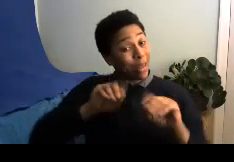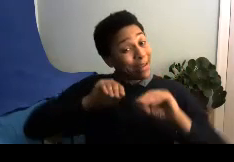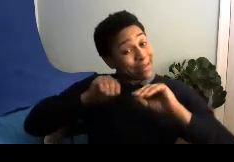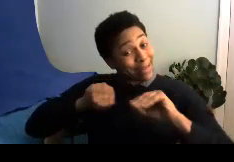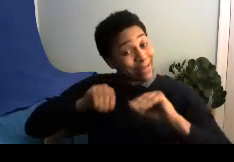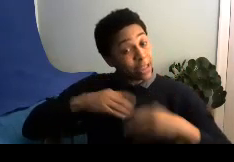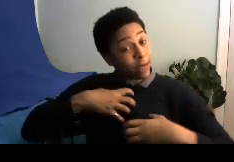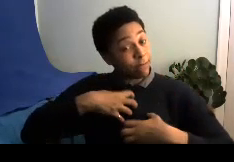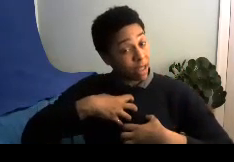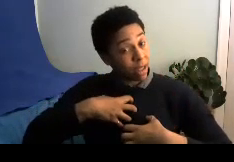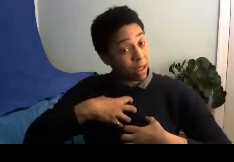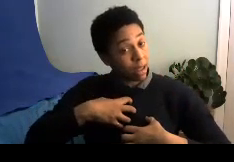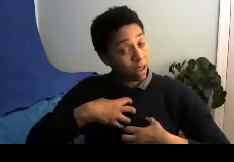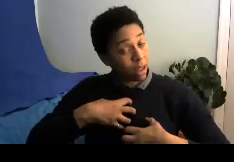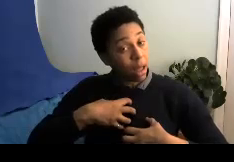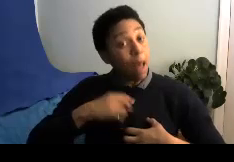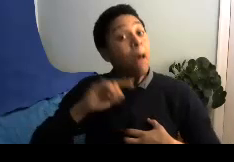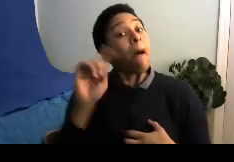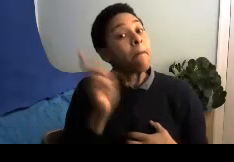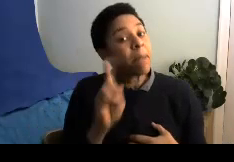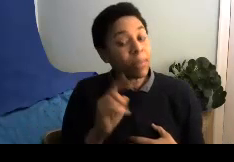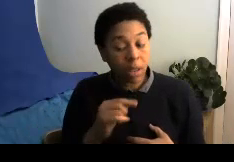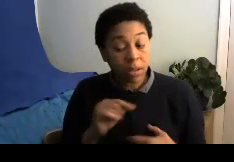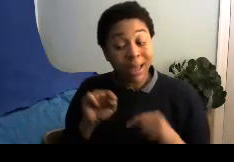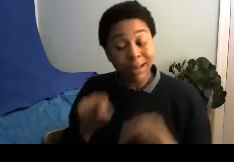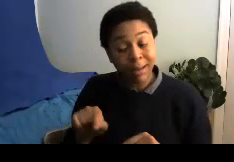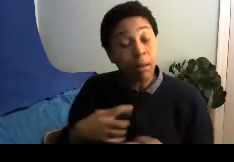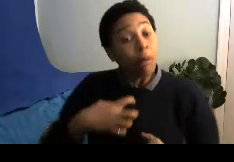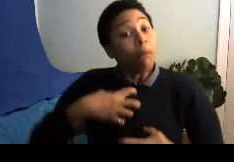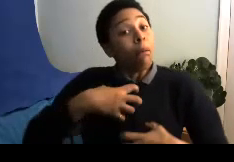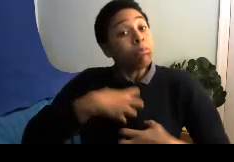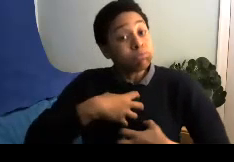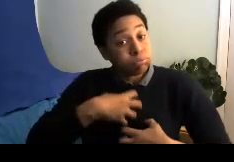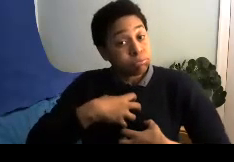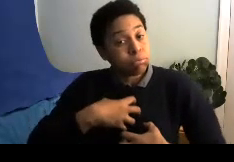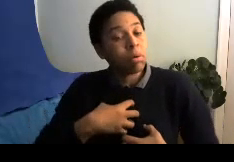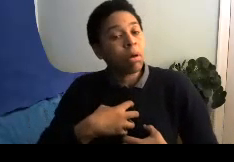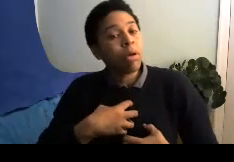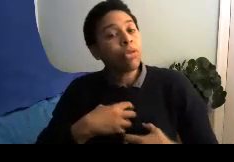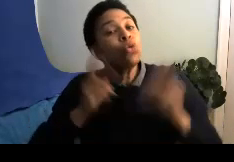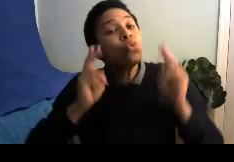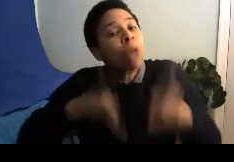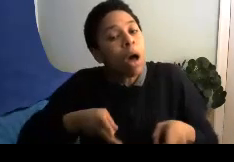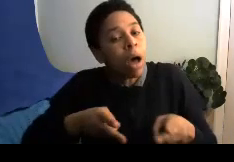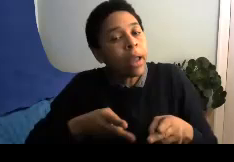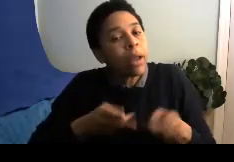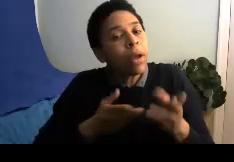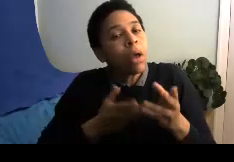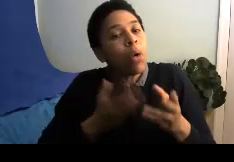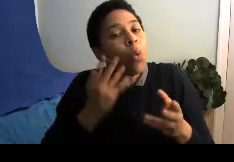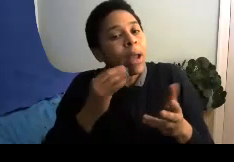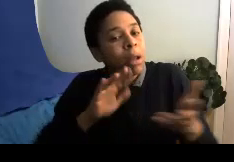Armageddon, and the great hope is that you will survive Armageddon and live forever on a paradise on earth. And so they